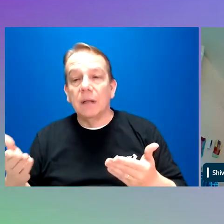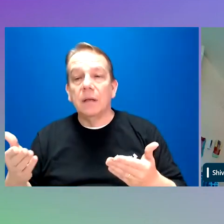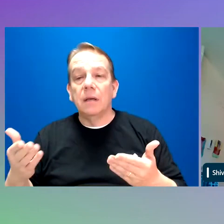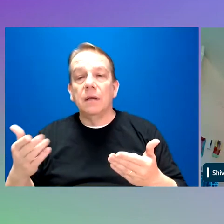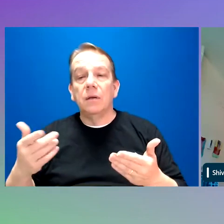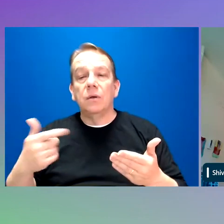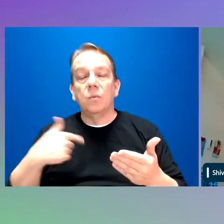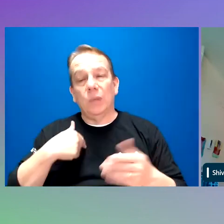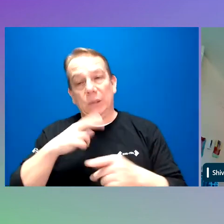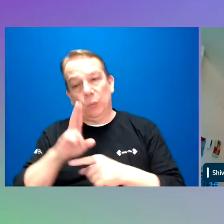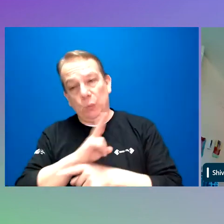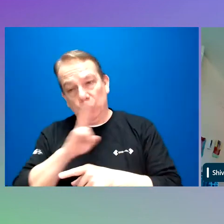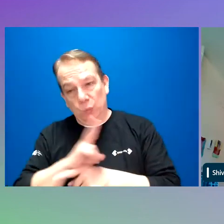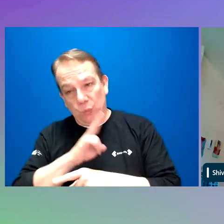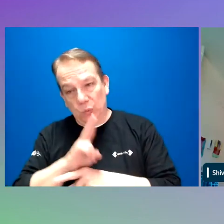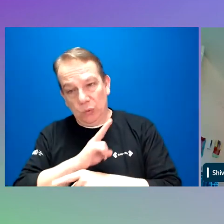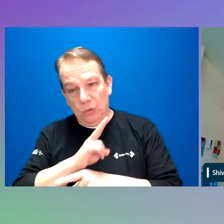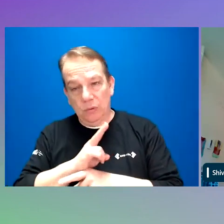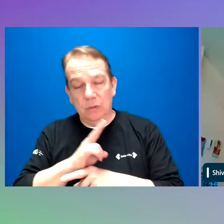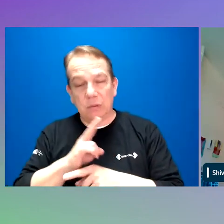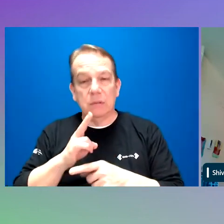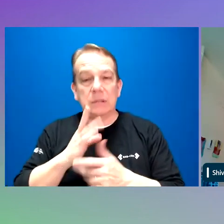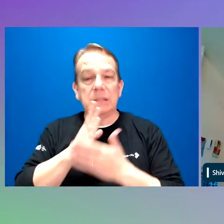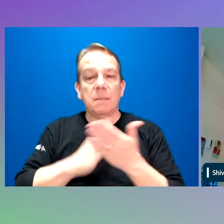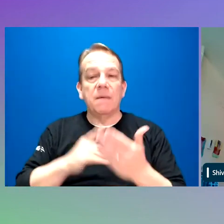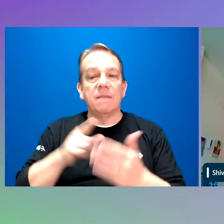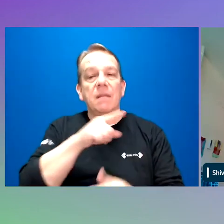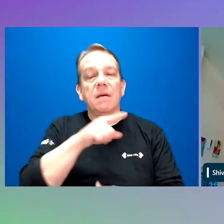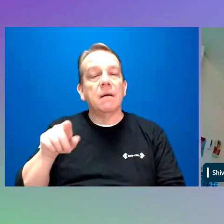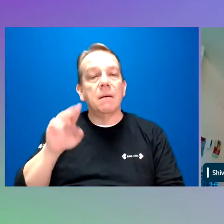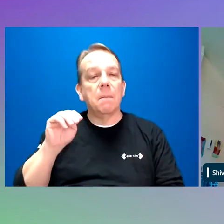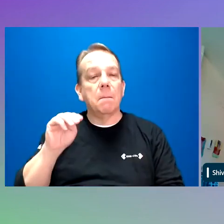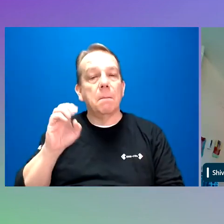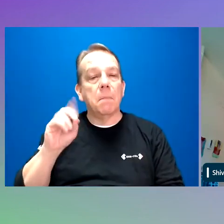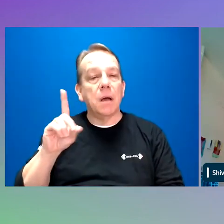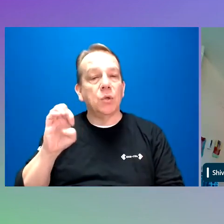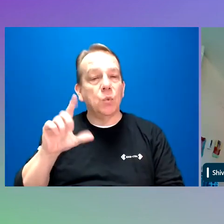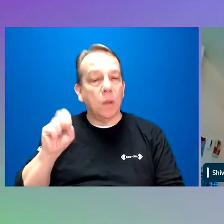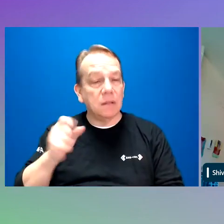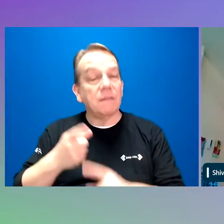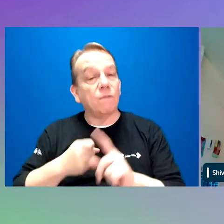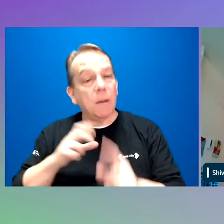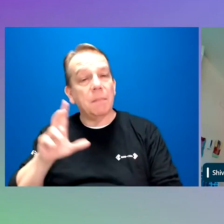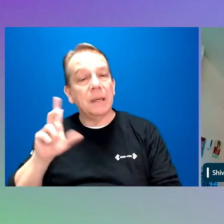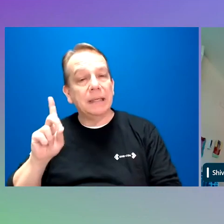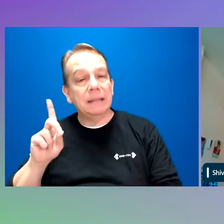um, the modules from GQ, but